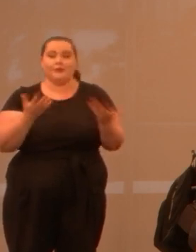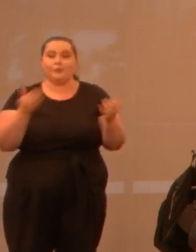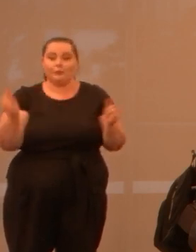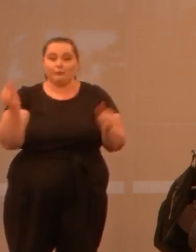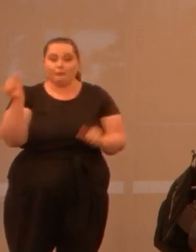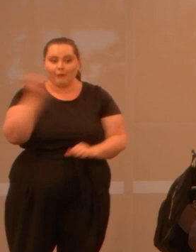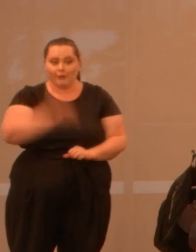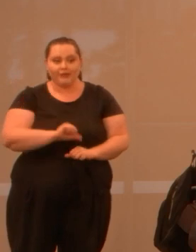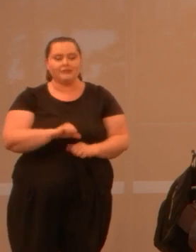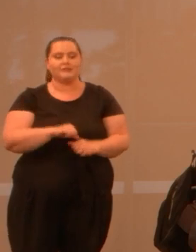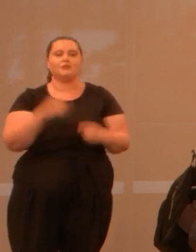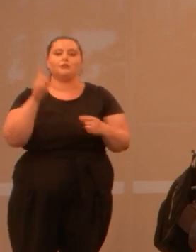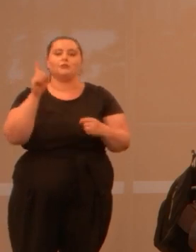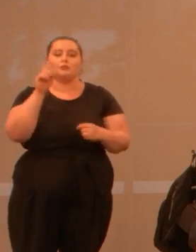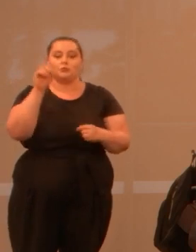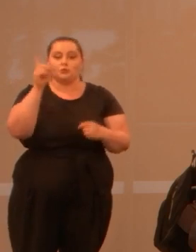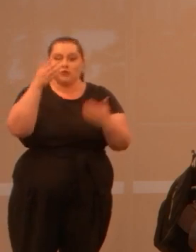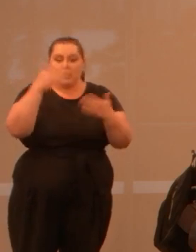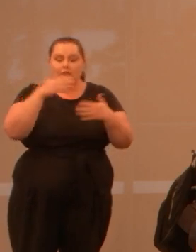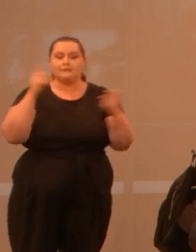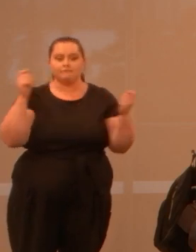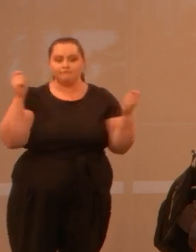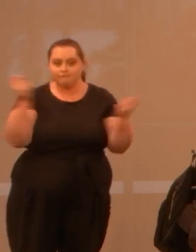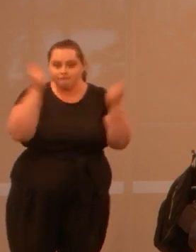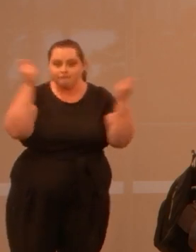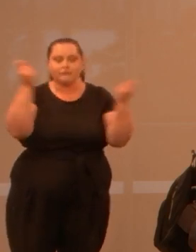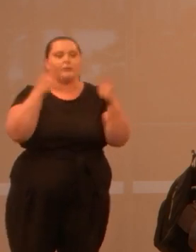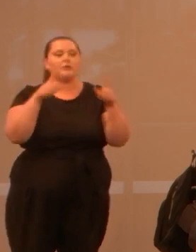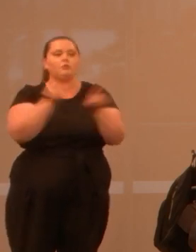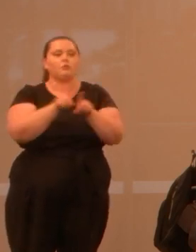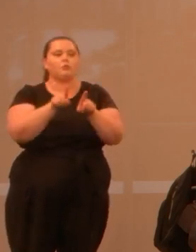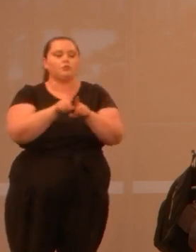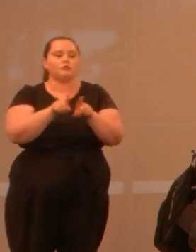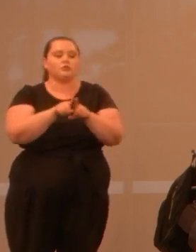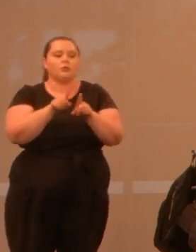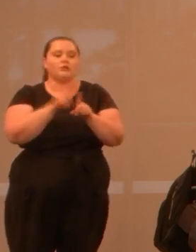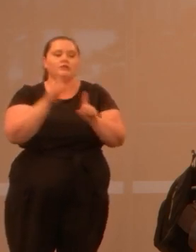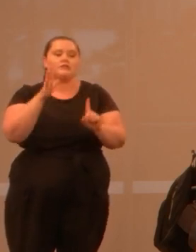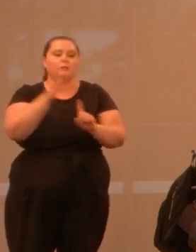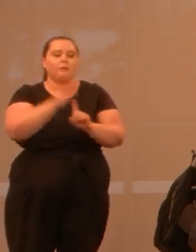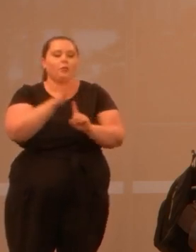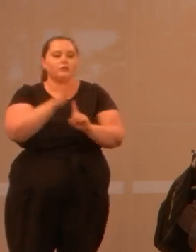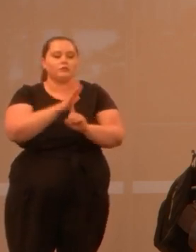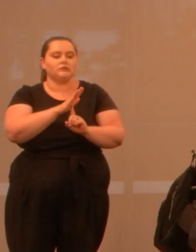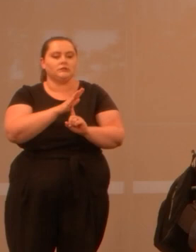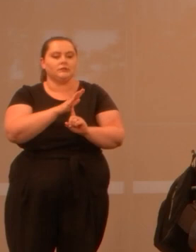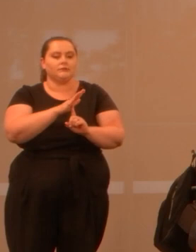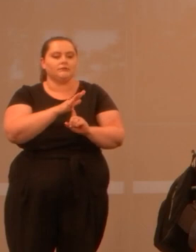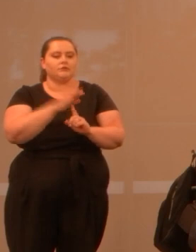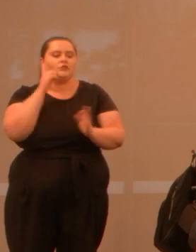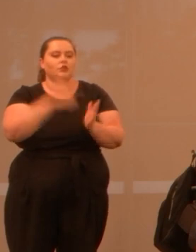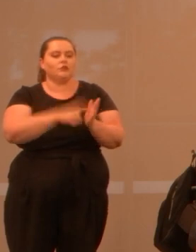celebration, but it is also important to acknowledge some of the challenges also